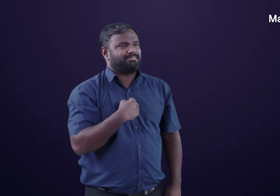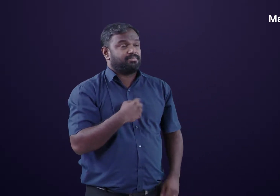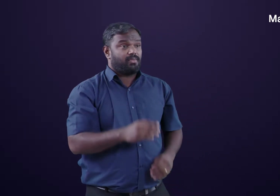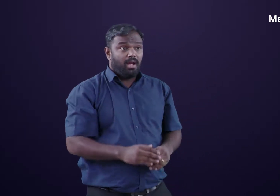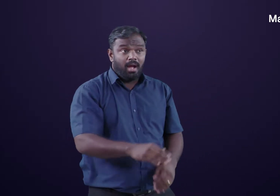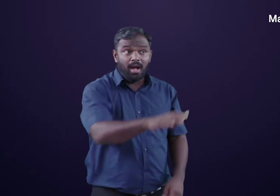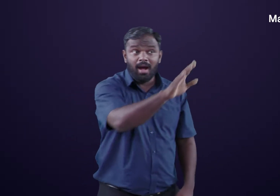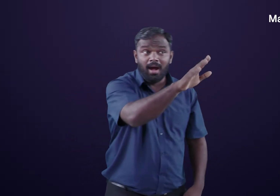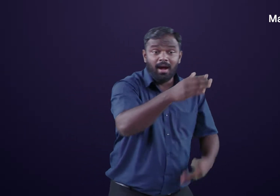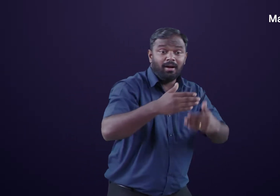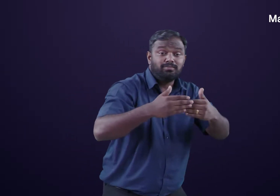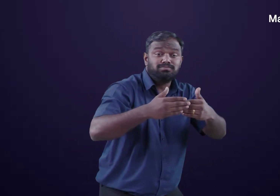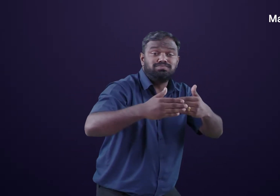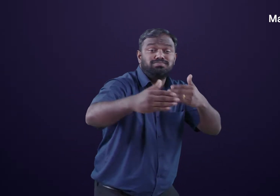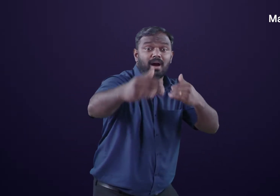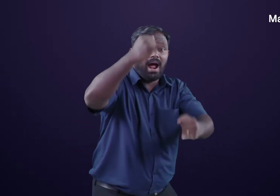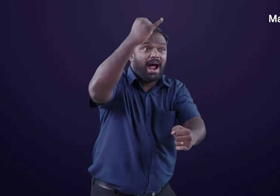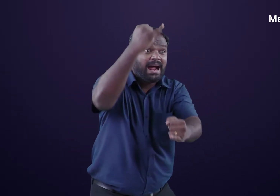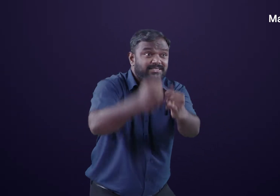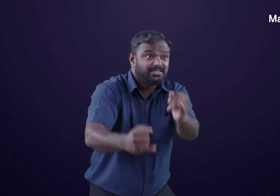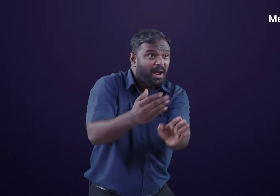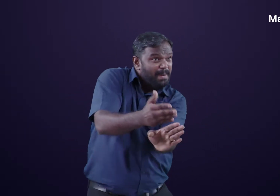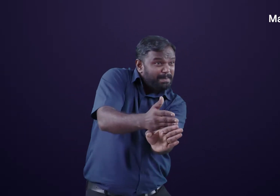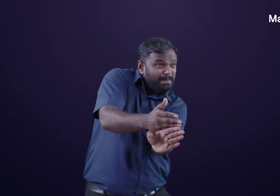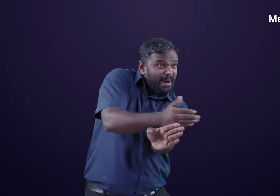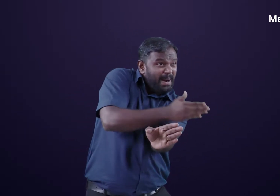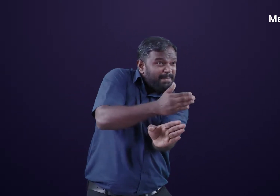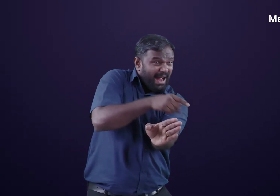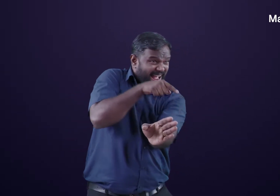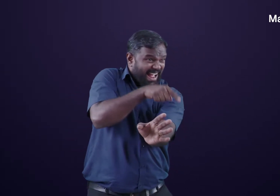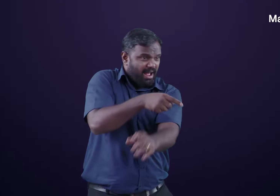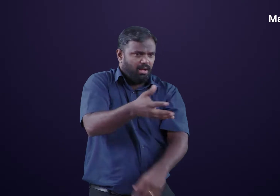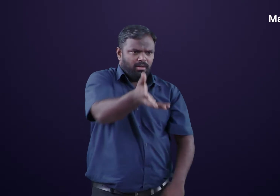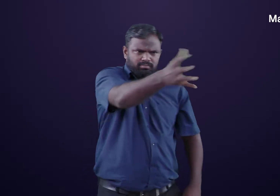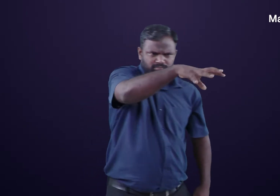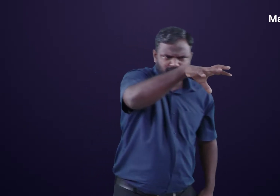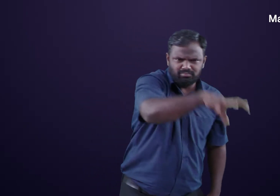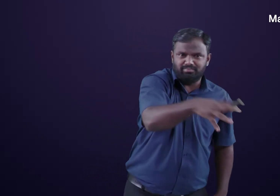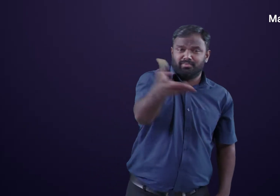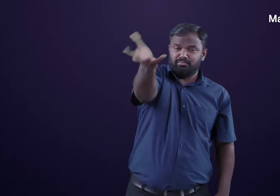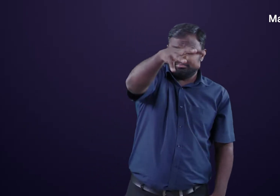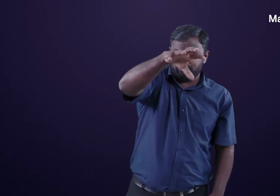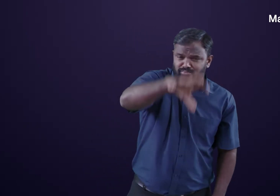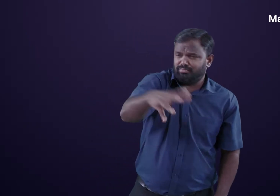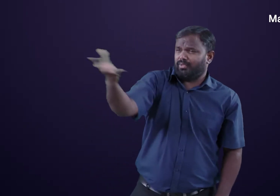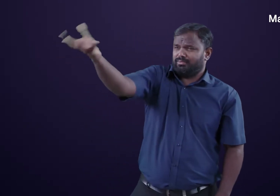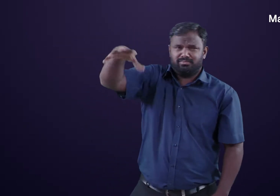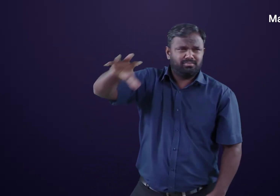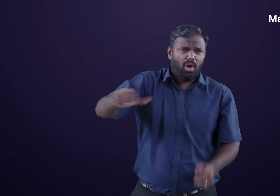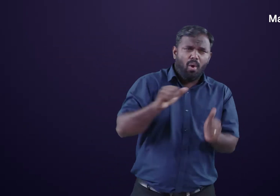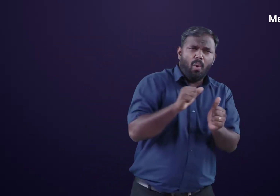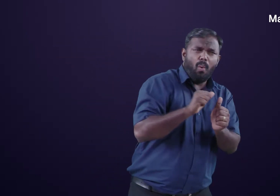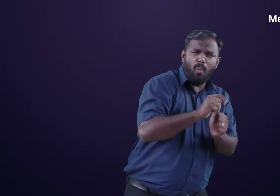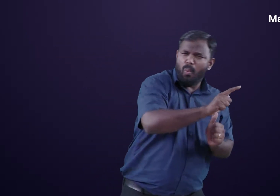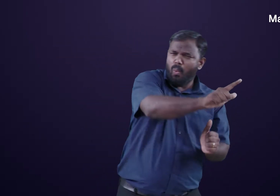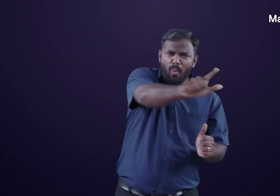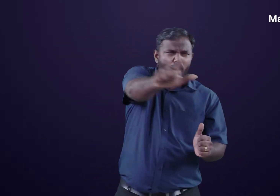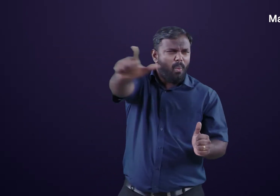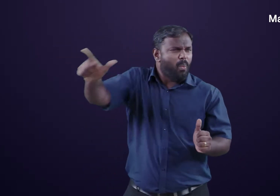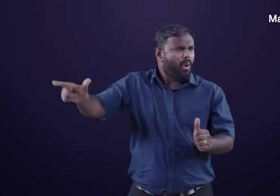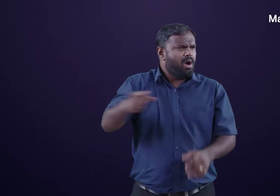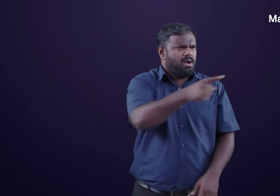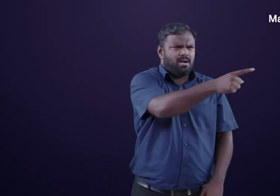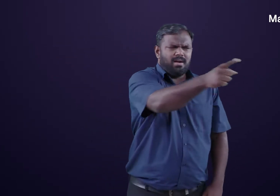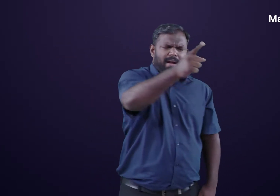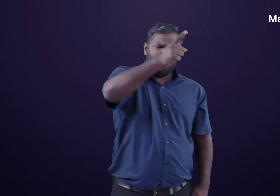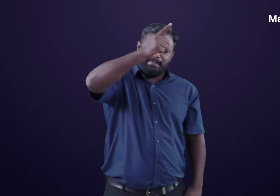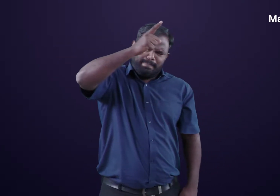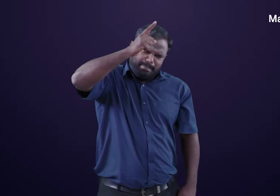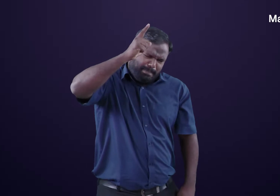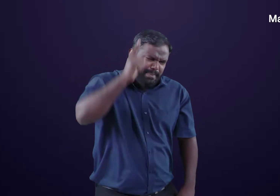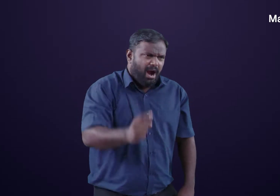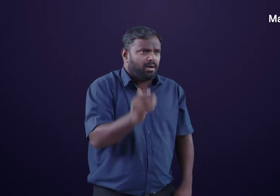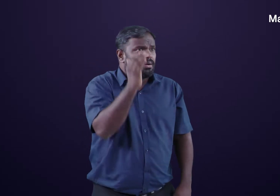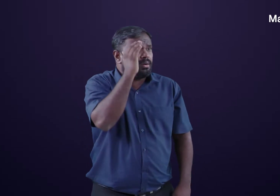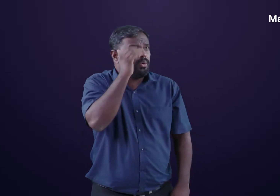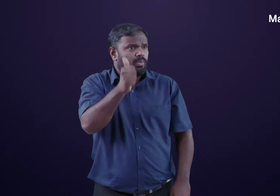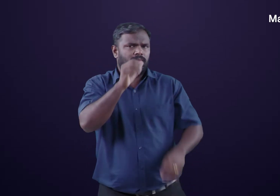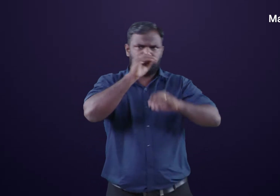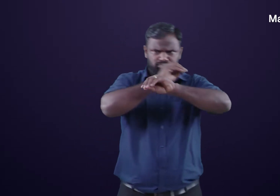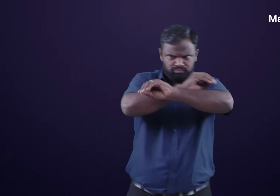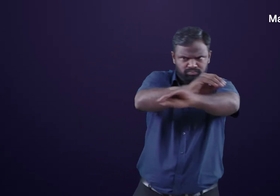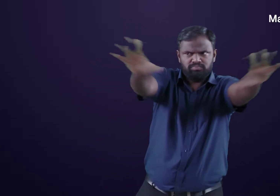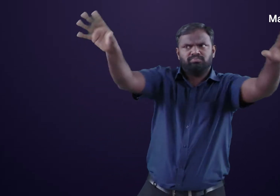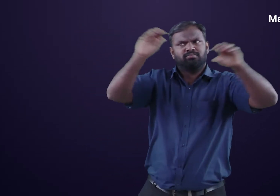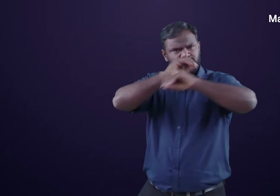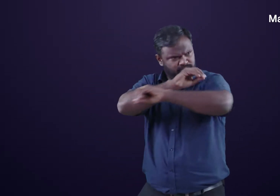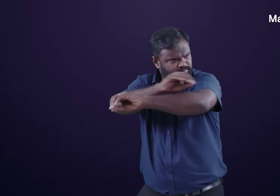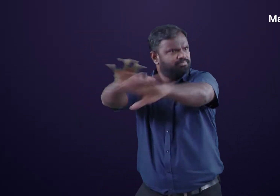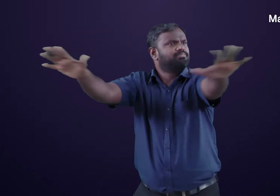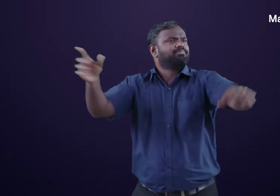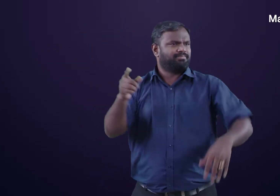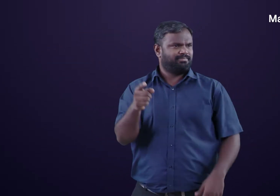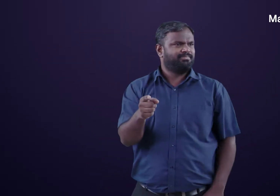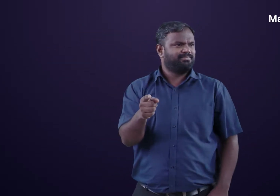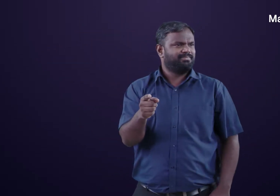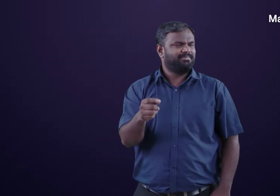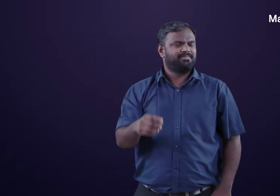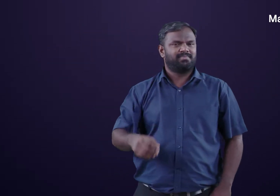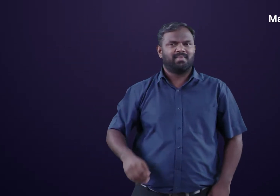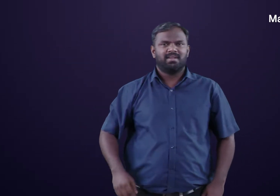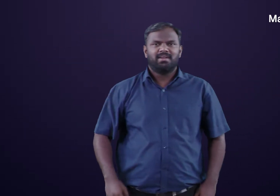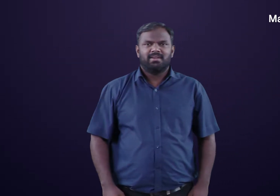Before the end comes, the Good News must be told to all nations.